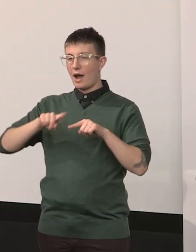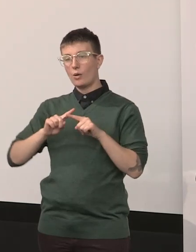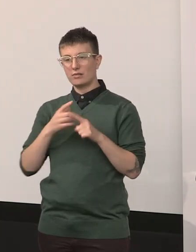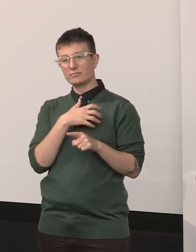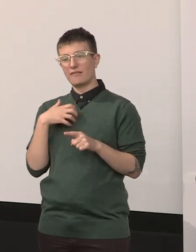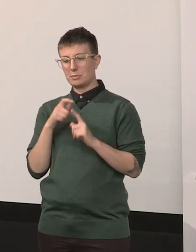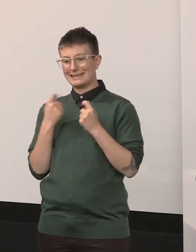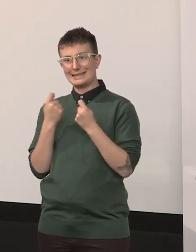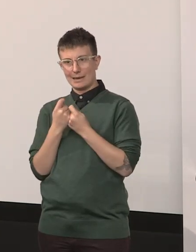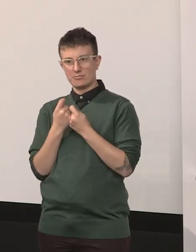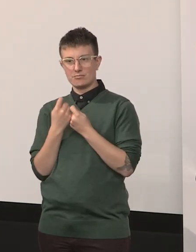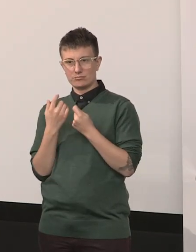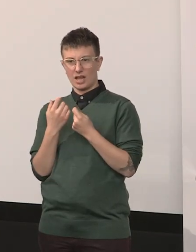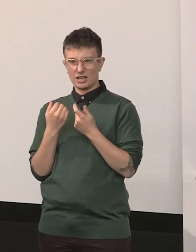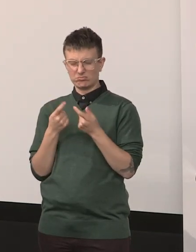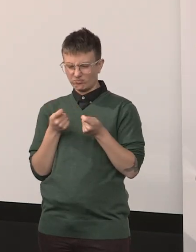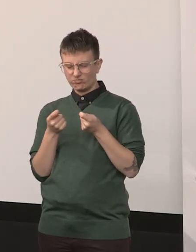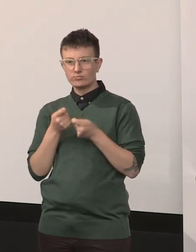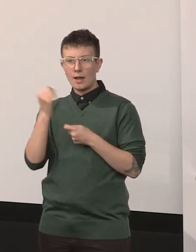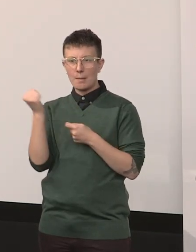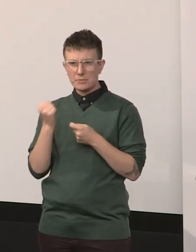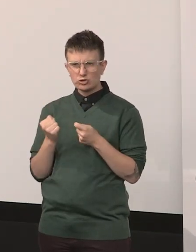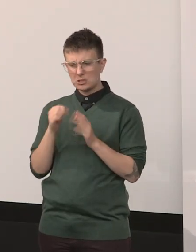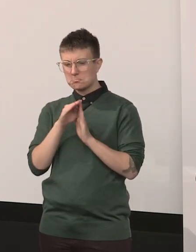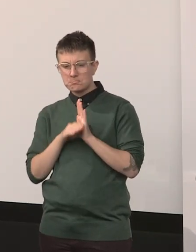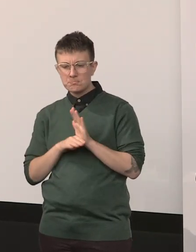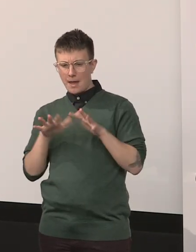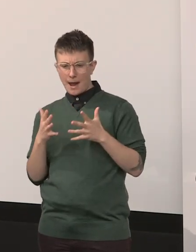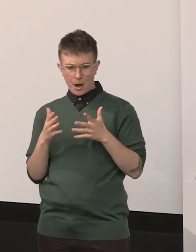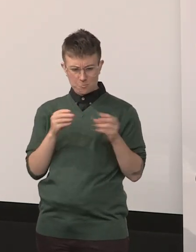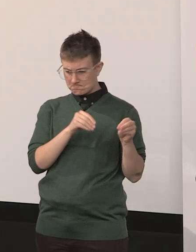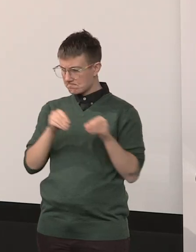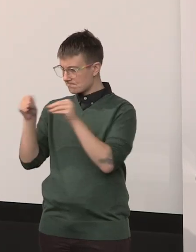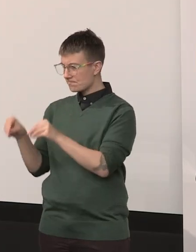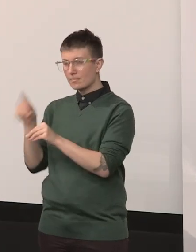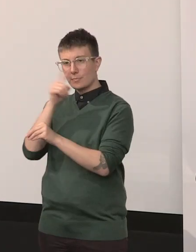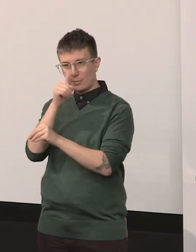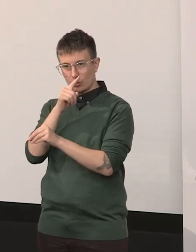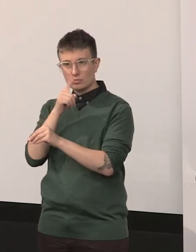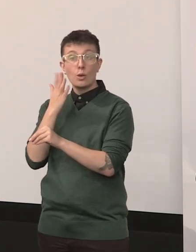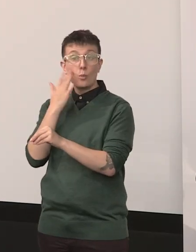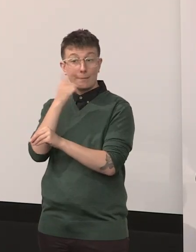Yes. So, the all-of-government team operates the logistics of moving people. Remembering